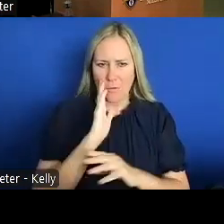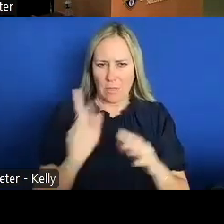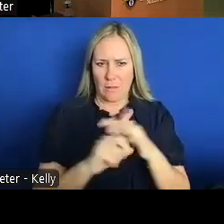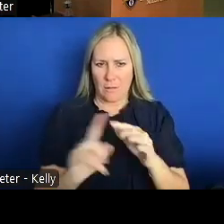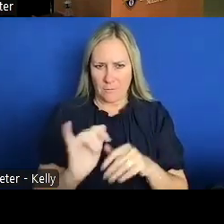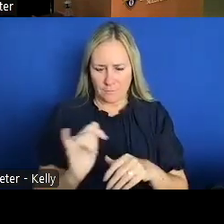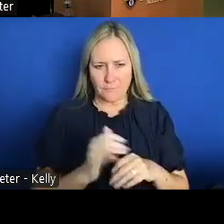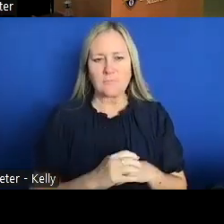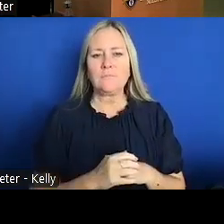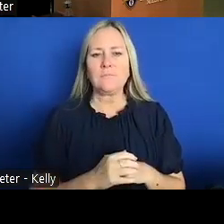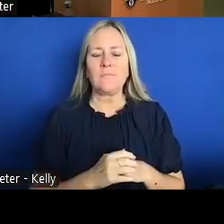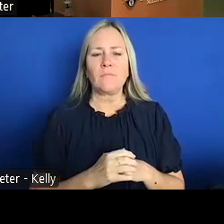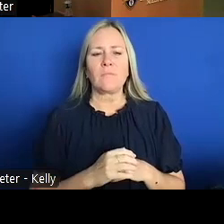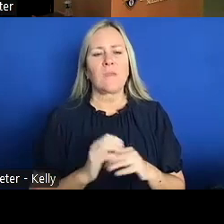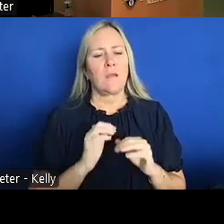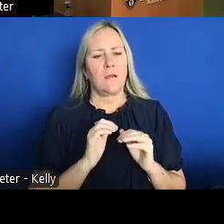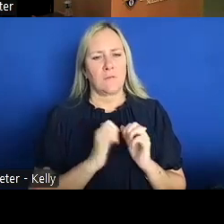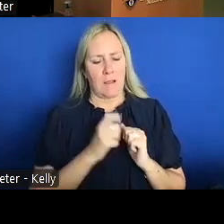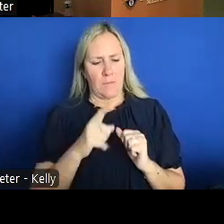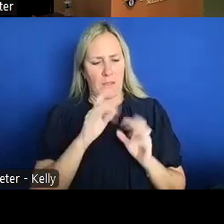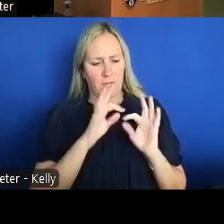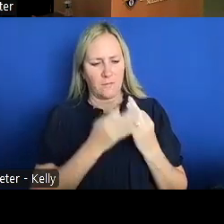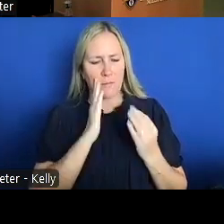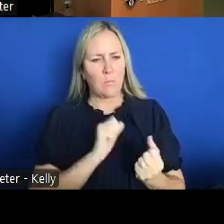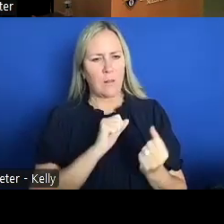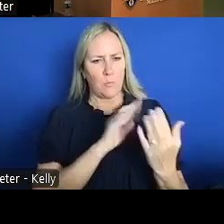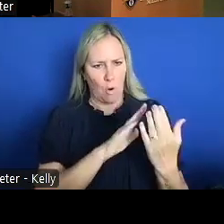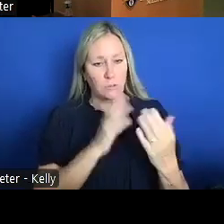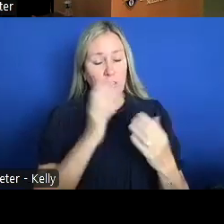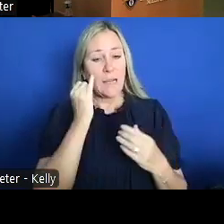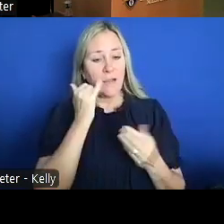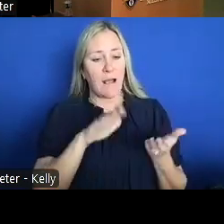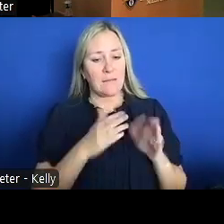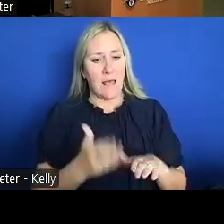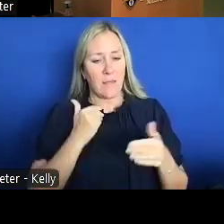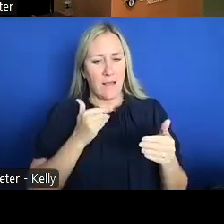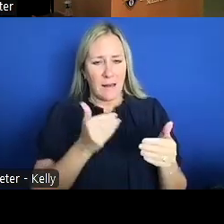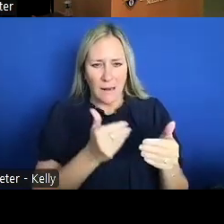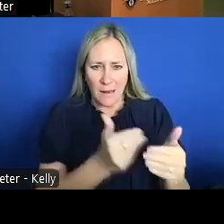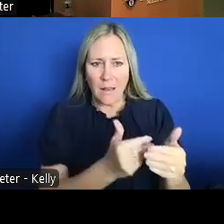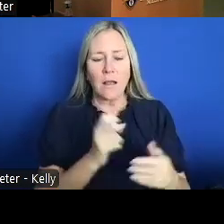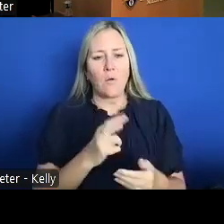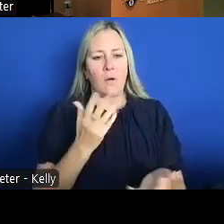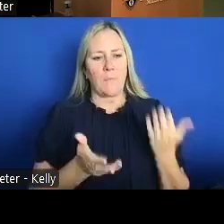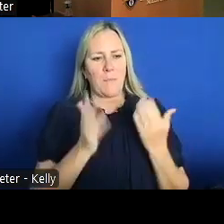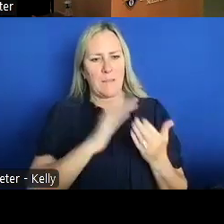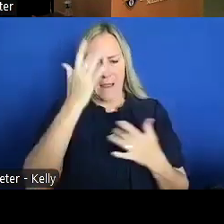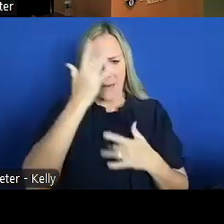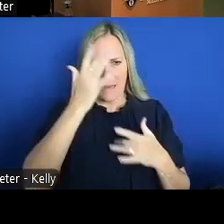because how a family approaches an impending death or a probable terminal illness and how it responds